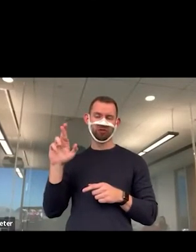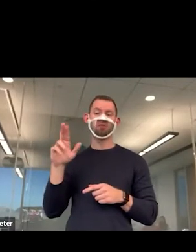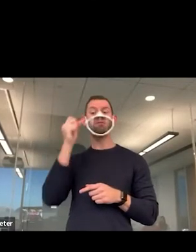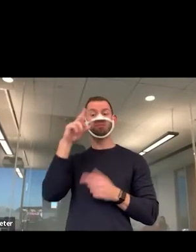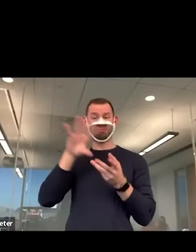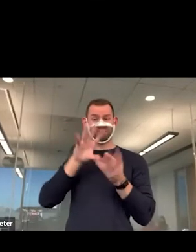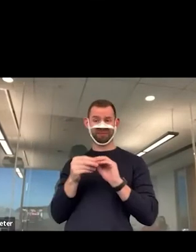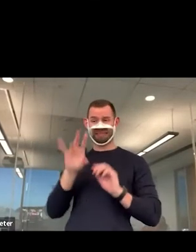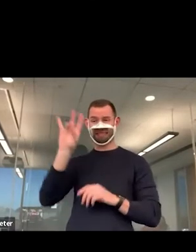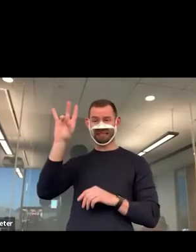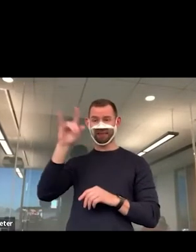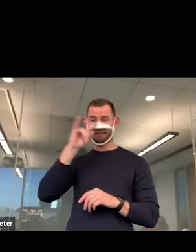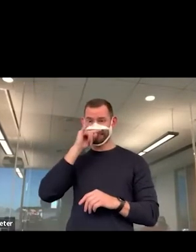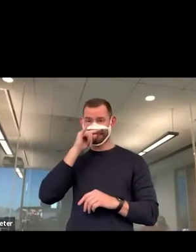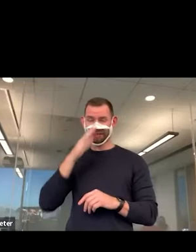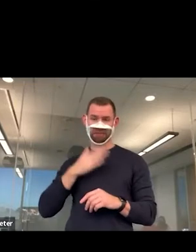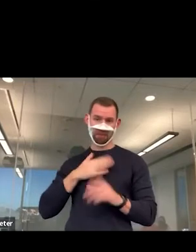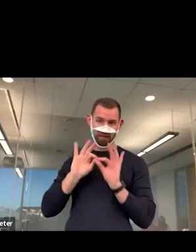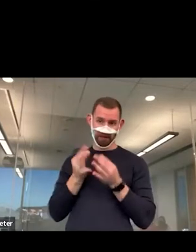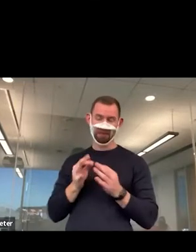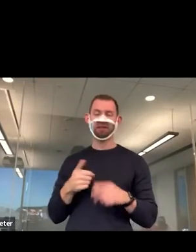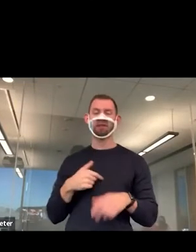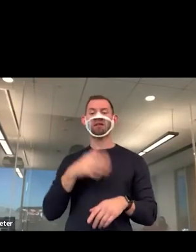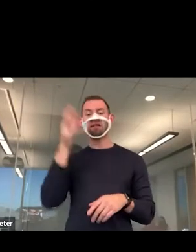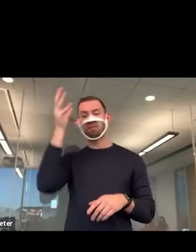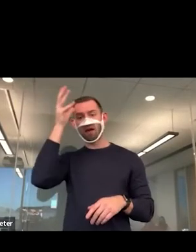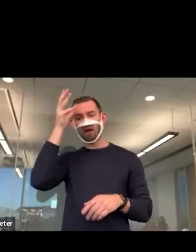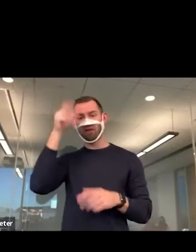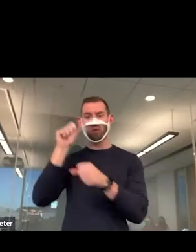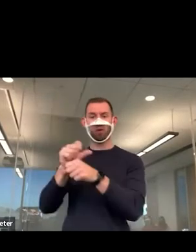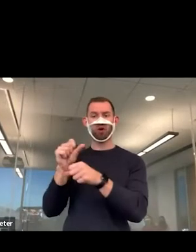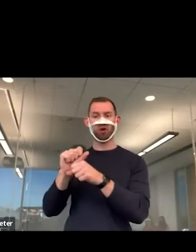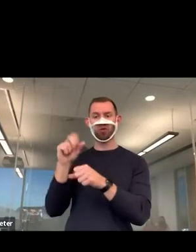my father worked two jobs my mother stayed at home that's what you did in those days